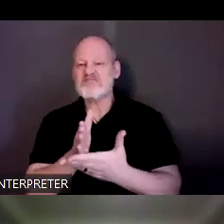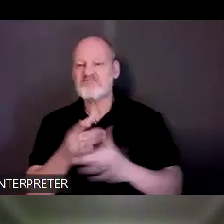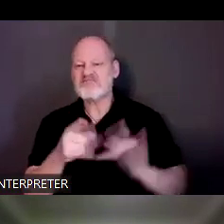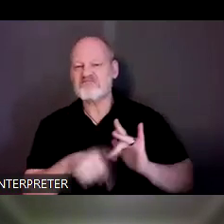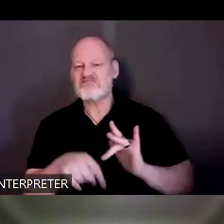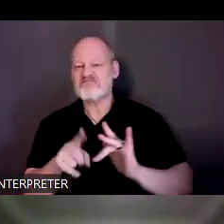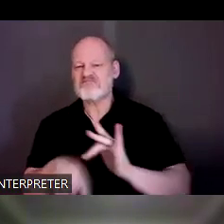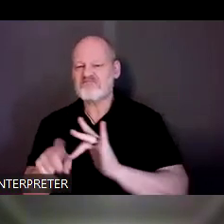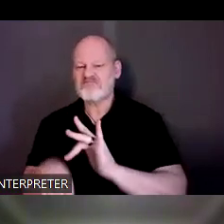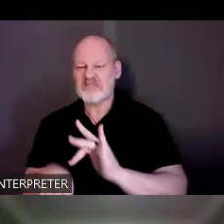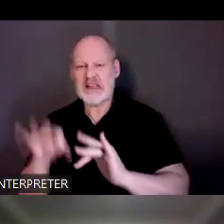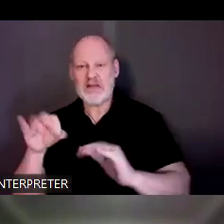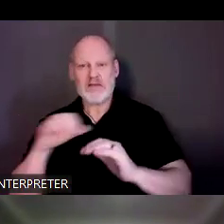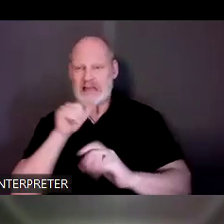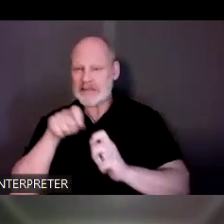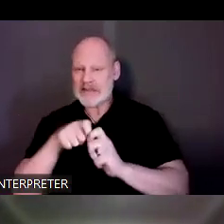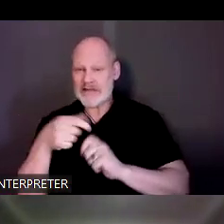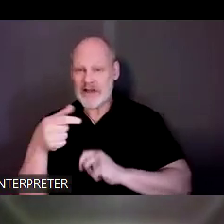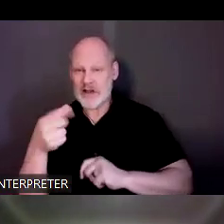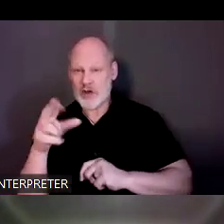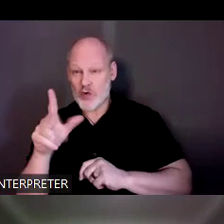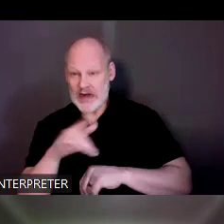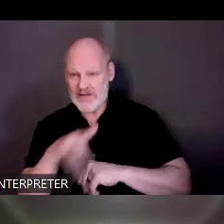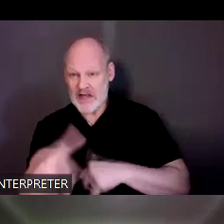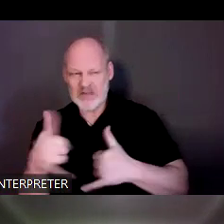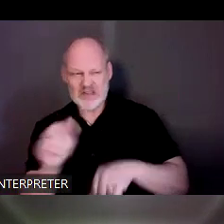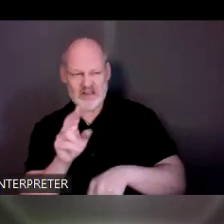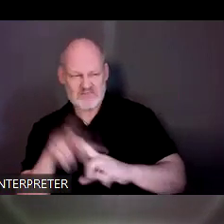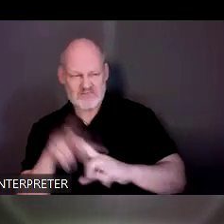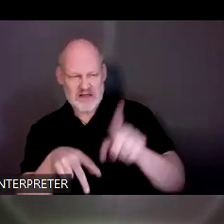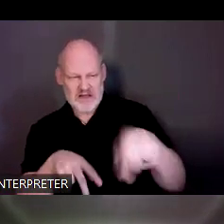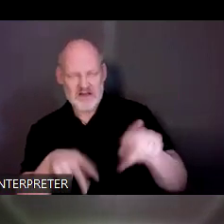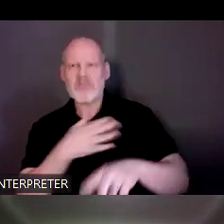for attendance available um please subscribe to the attendance newsletter if you have not